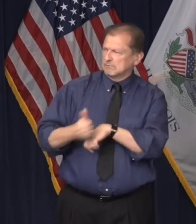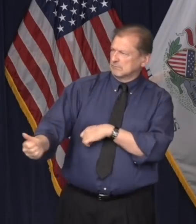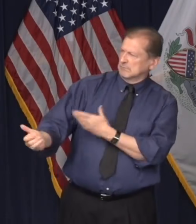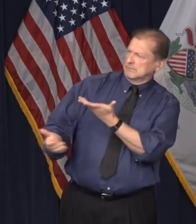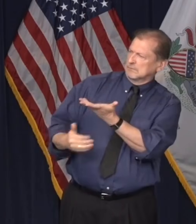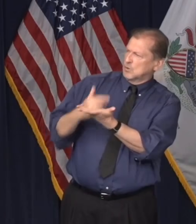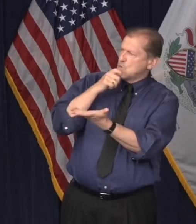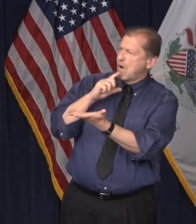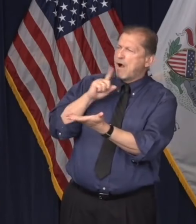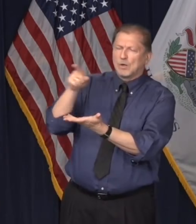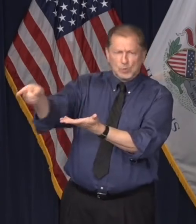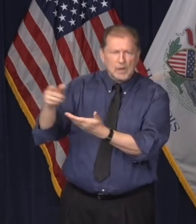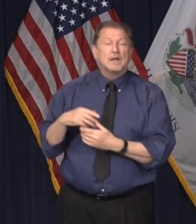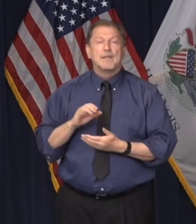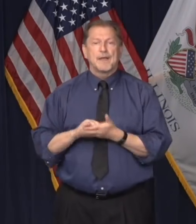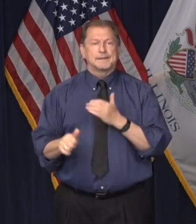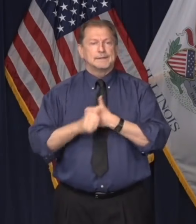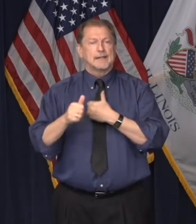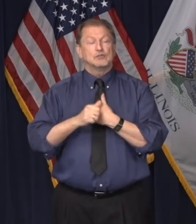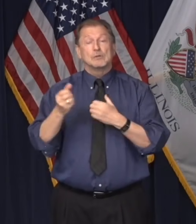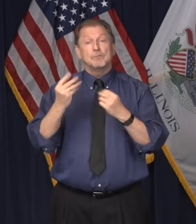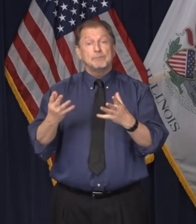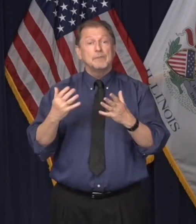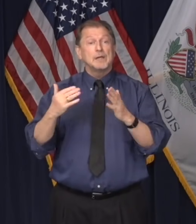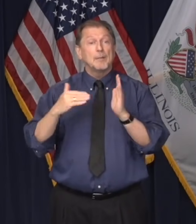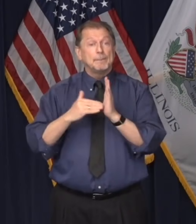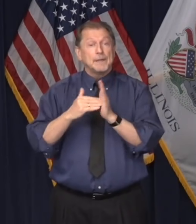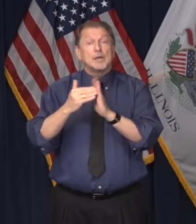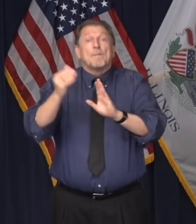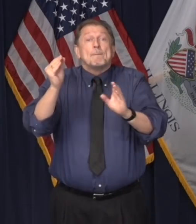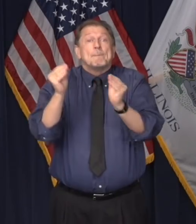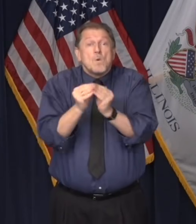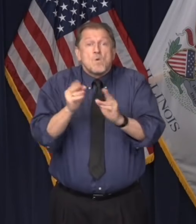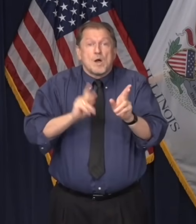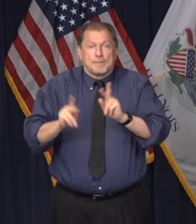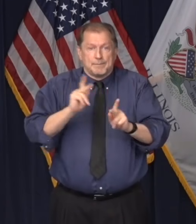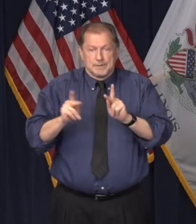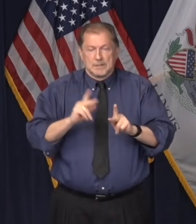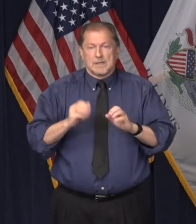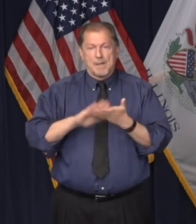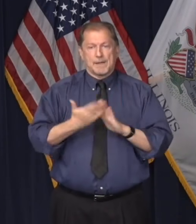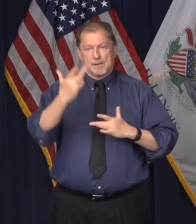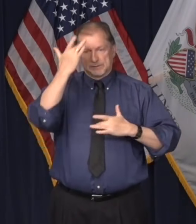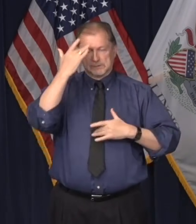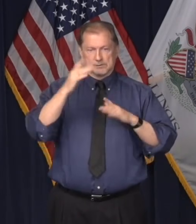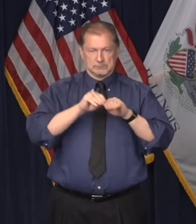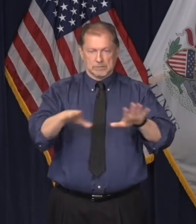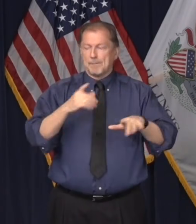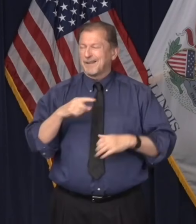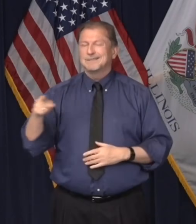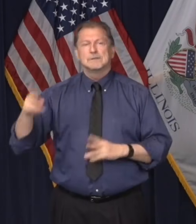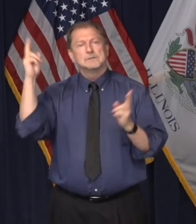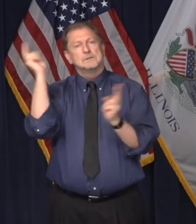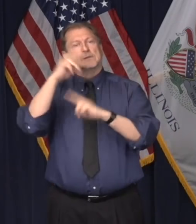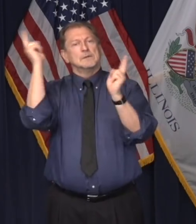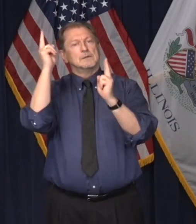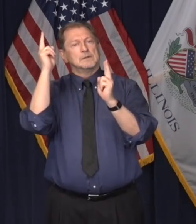LOST DURING THIS COVID-19 CRISIS, AND IT IS A DANGER TO MILLIONS OF PEOPLE WHO MAY GET